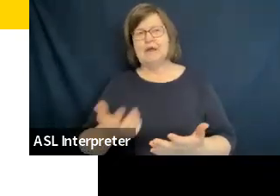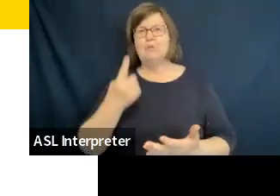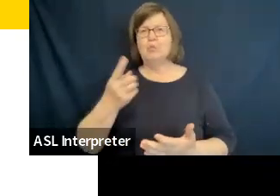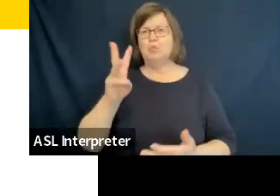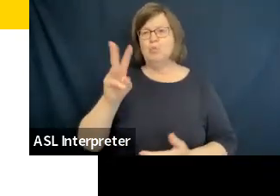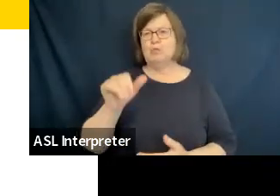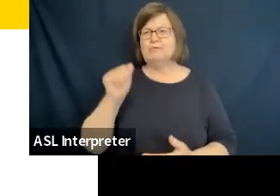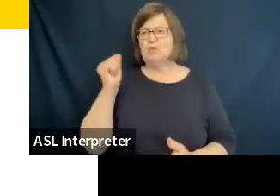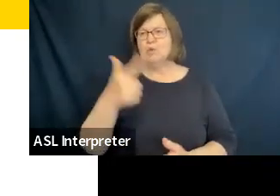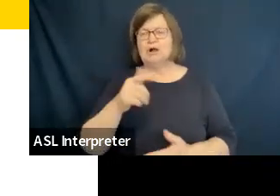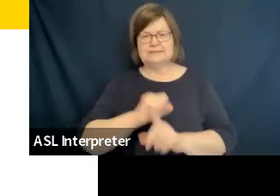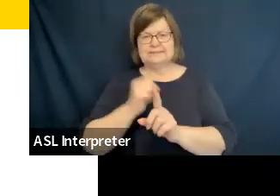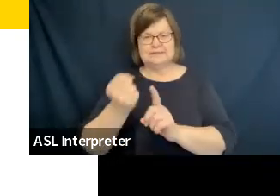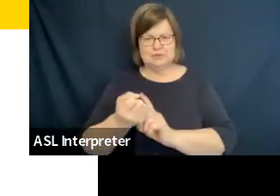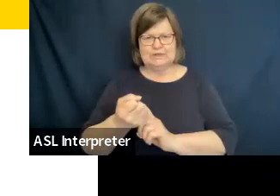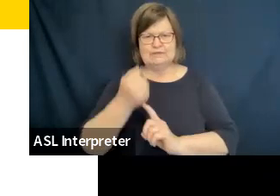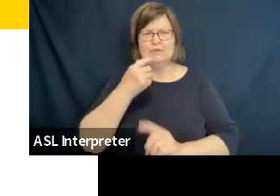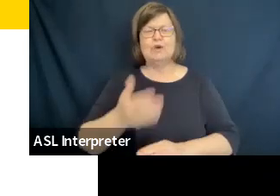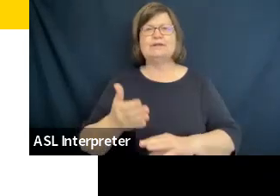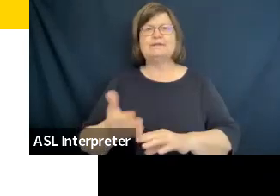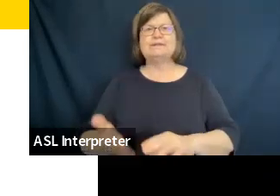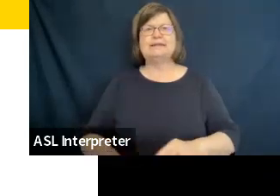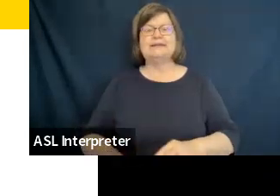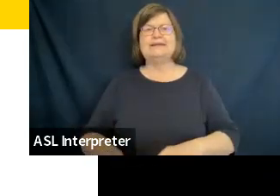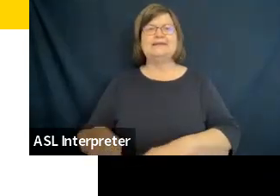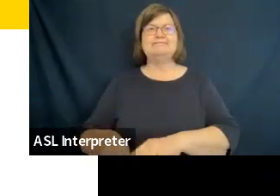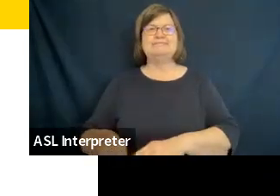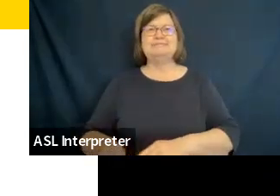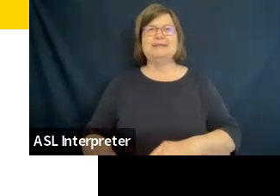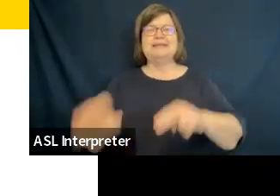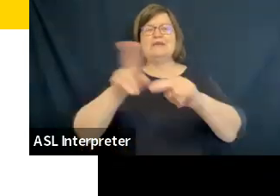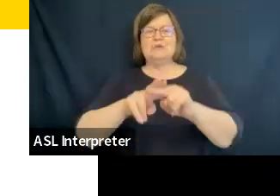situations of increasing accessibility is to provide multiple ways that someone